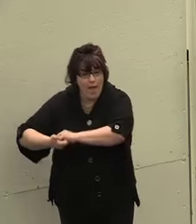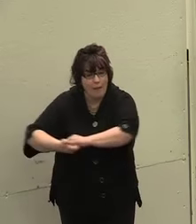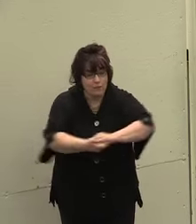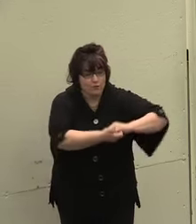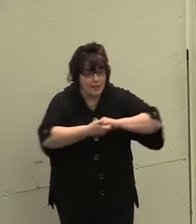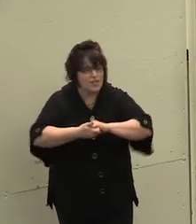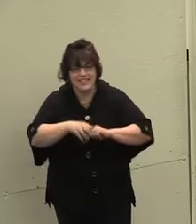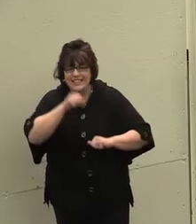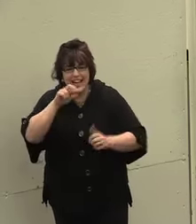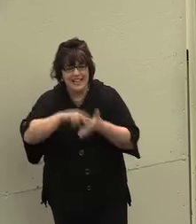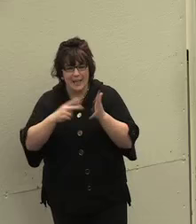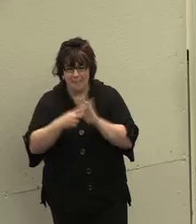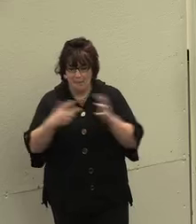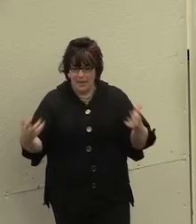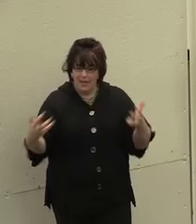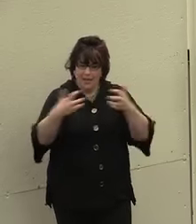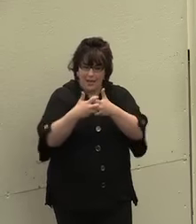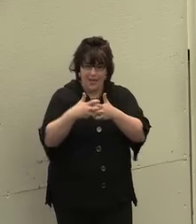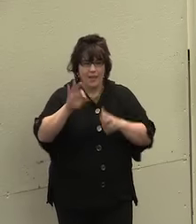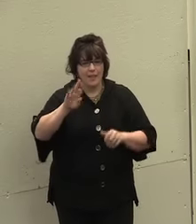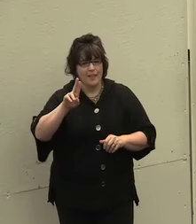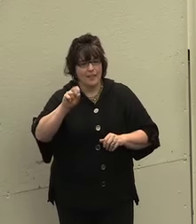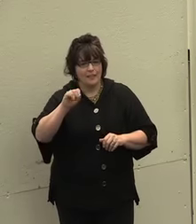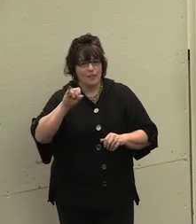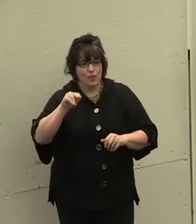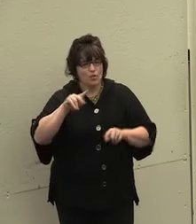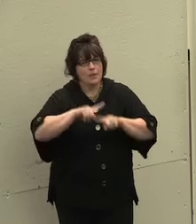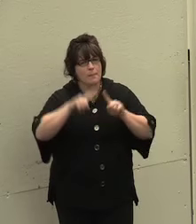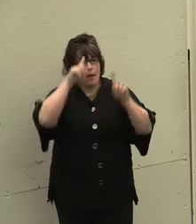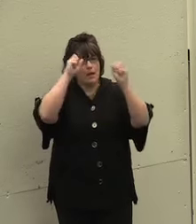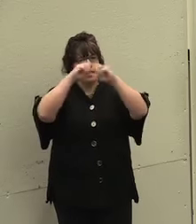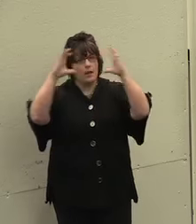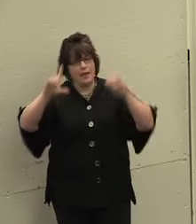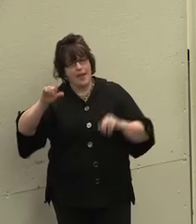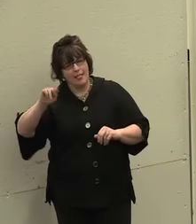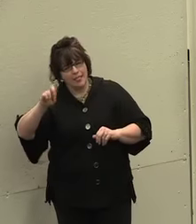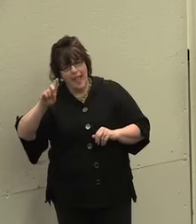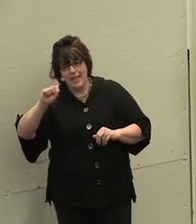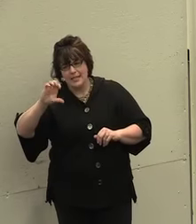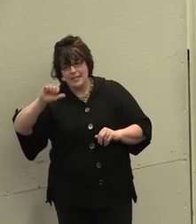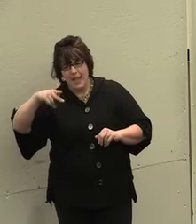but in a way that one really thinks about landscape as the landscape of the interior and thinks